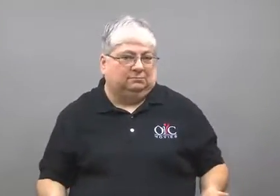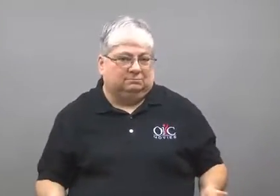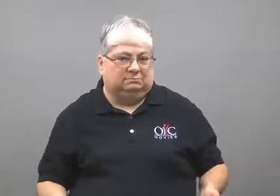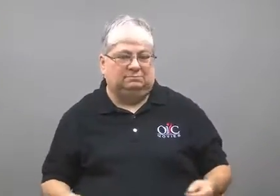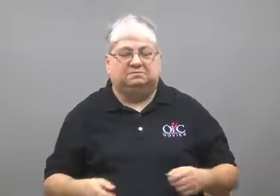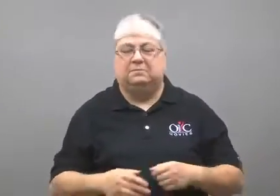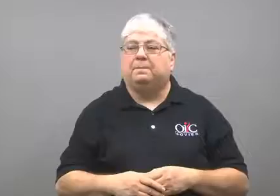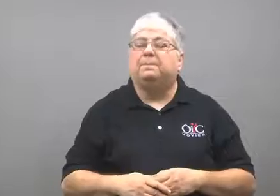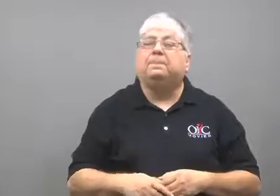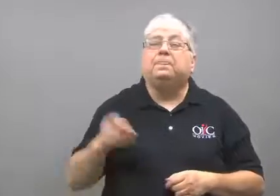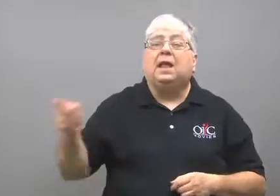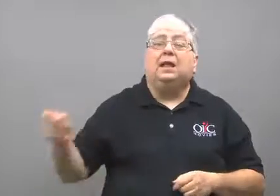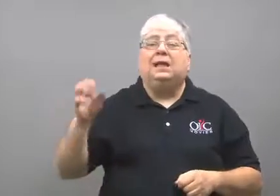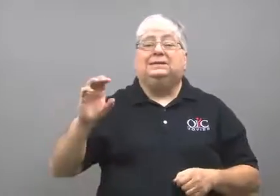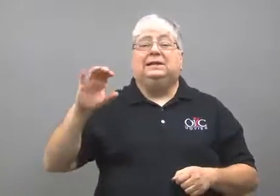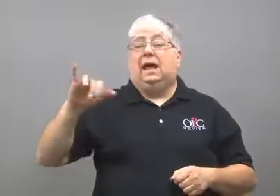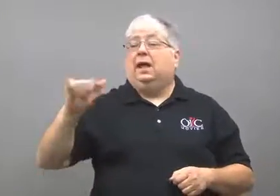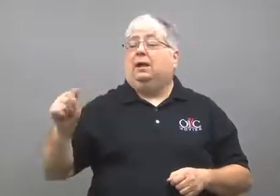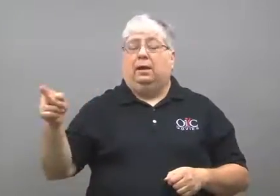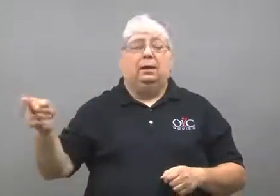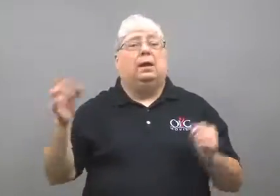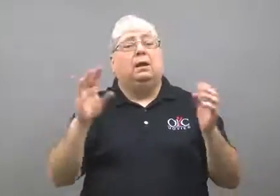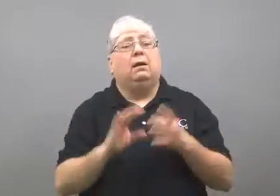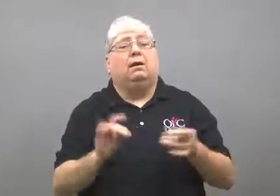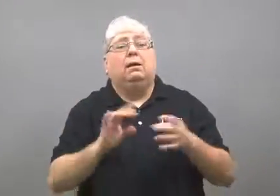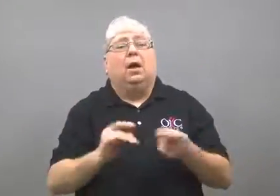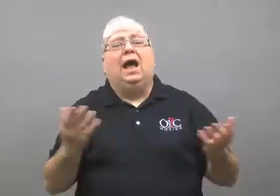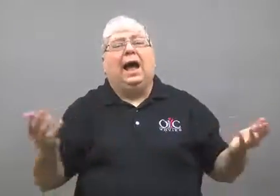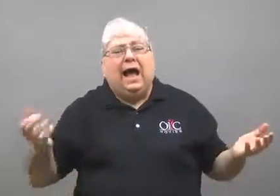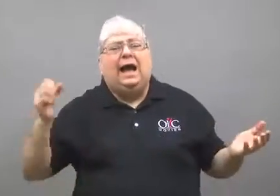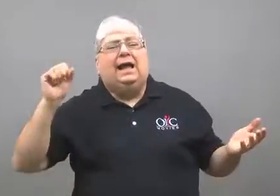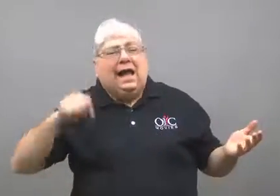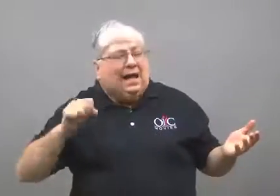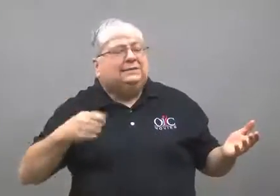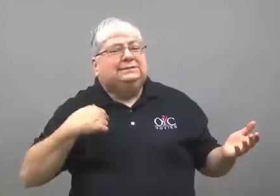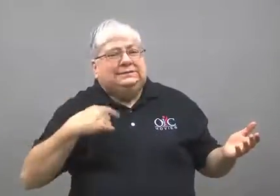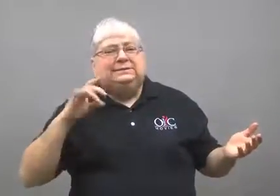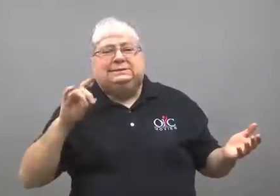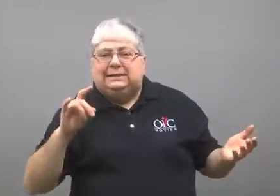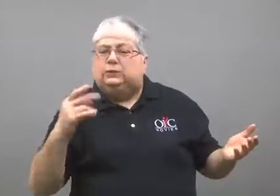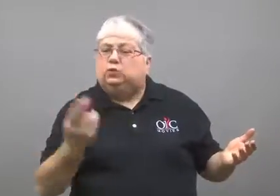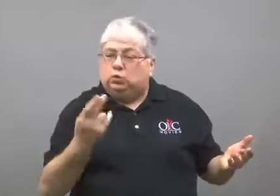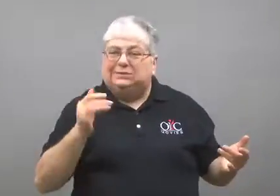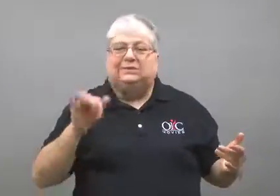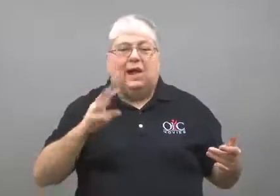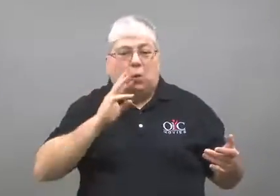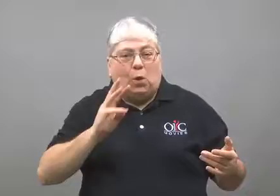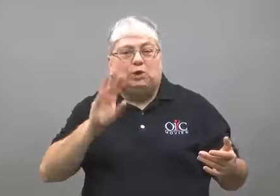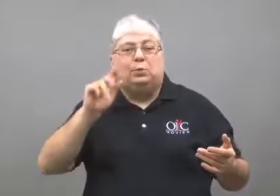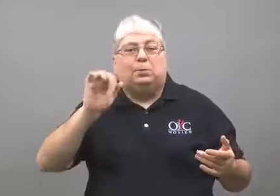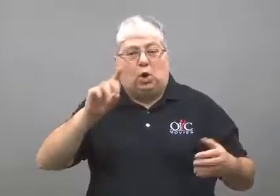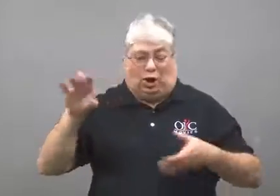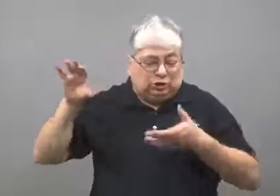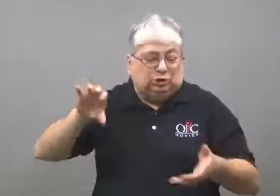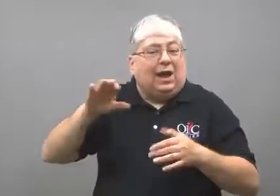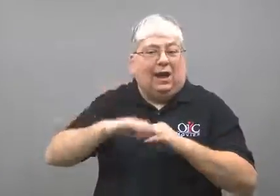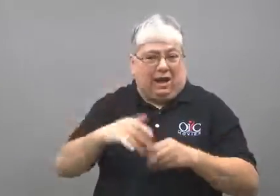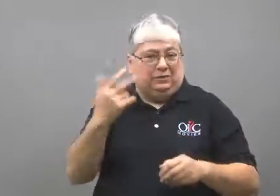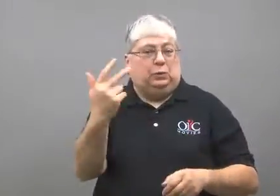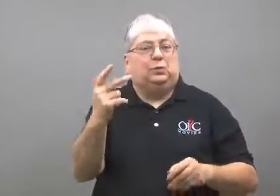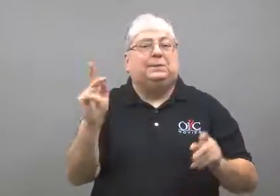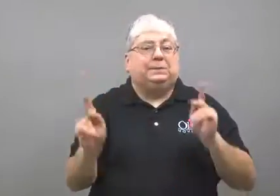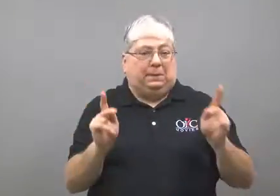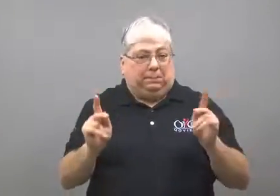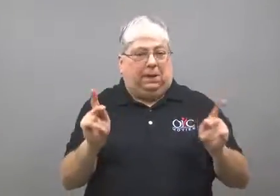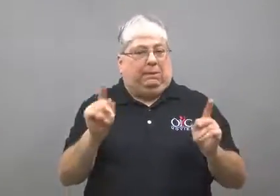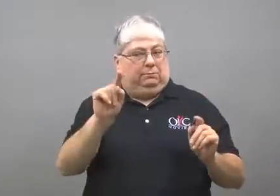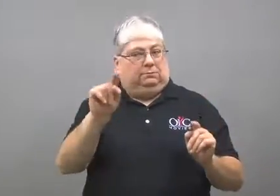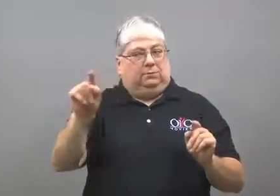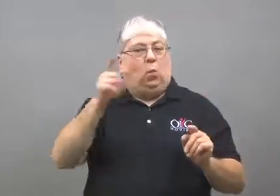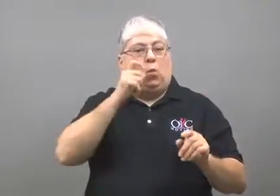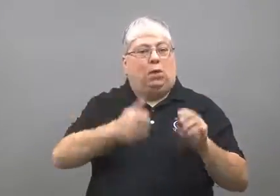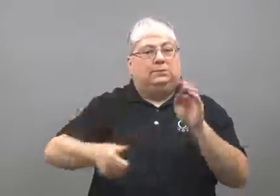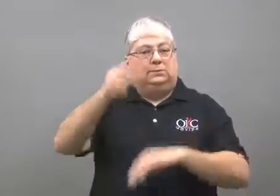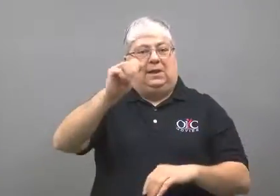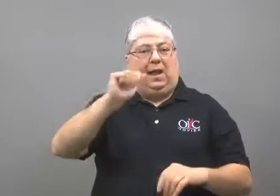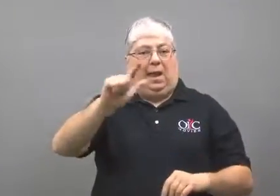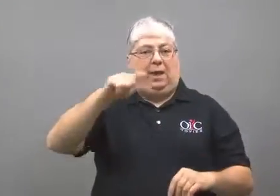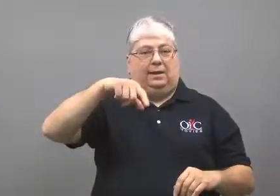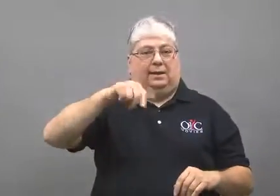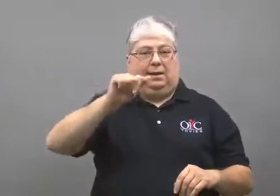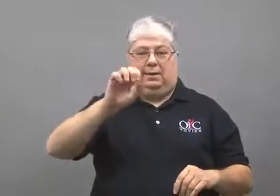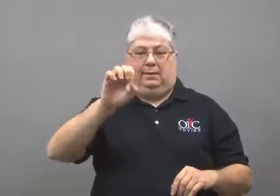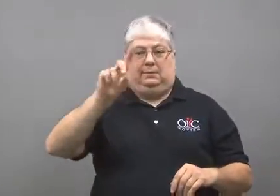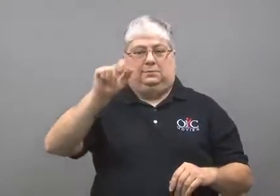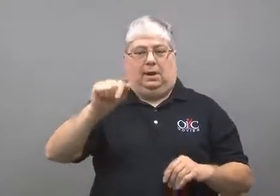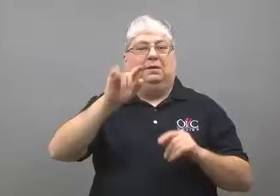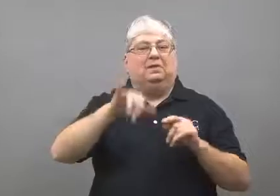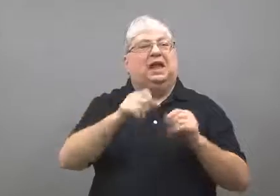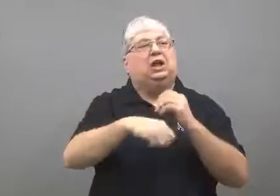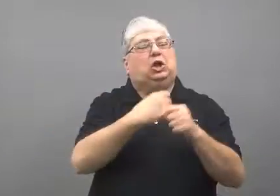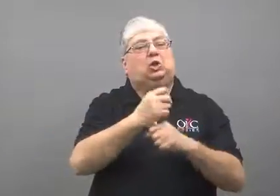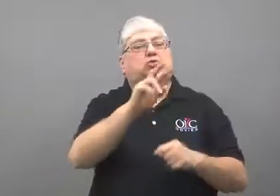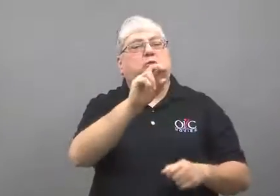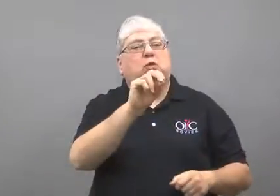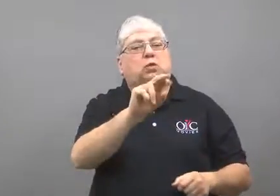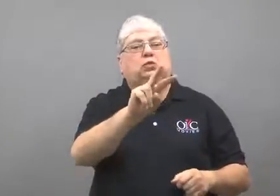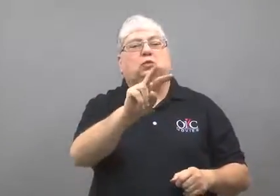The CIA admitted to waterboarding three people